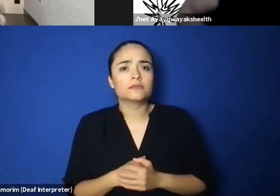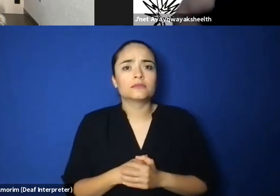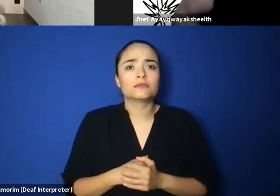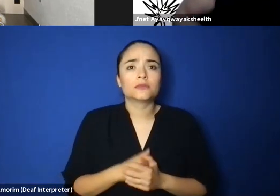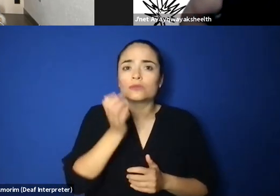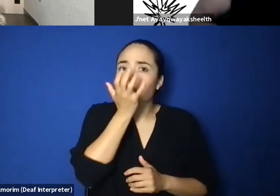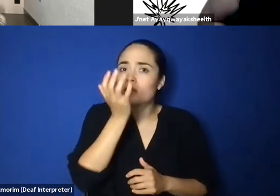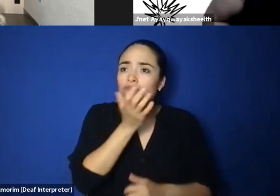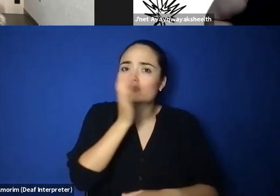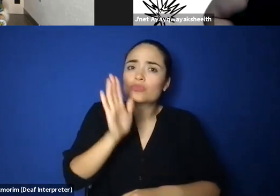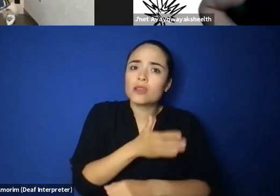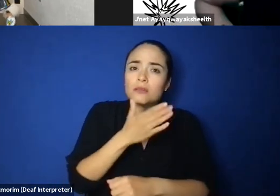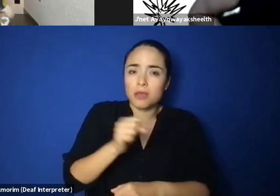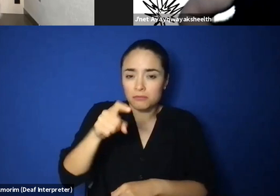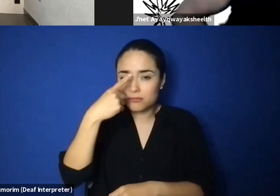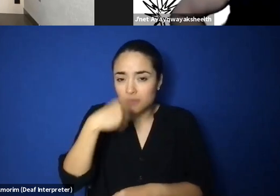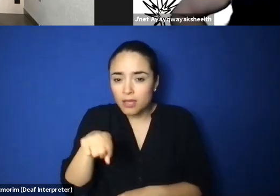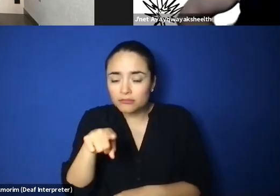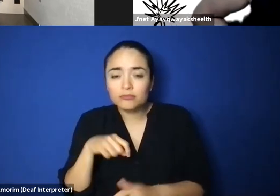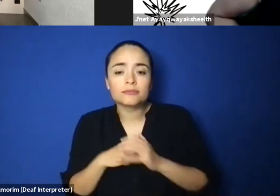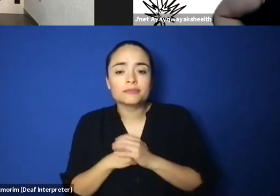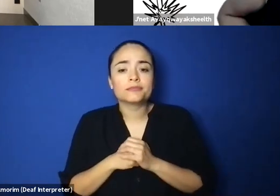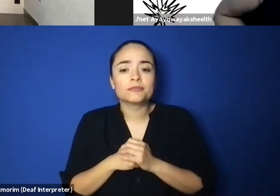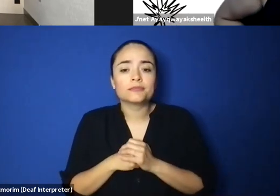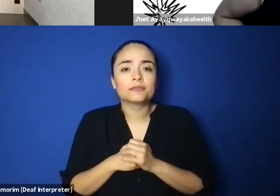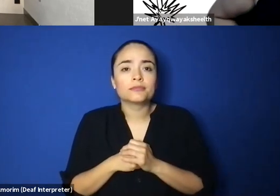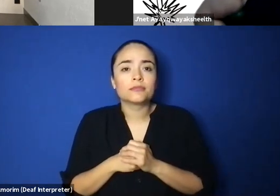and then I'll show you a couple of footwork. So that's just the basic step, right? So --